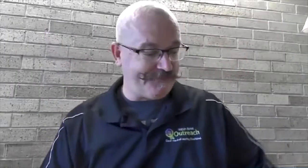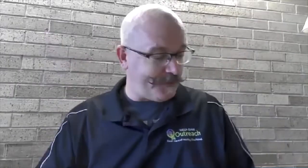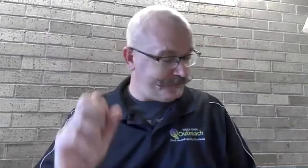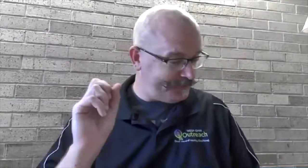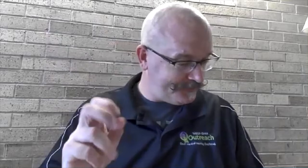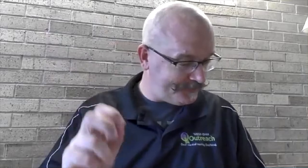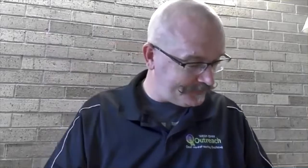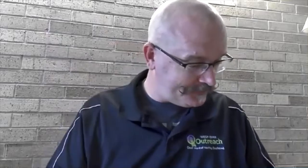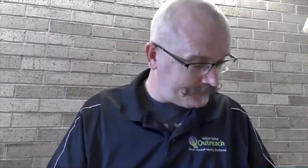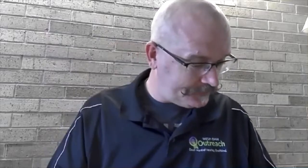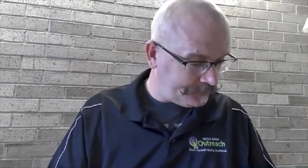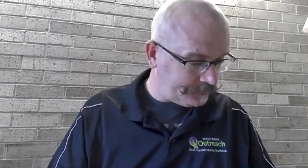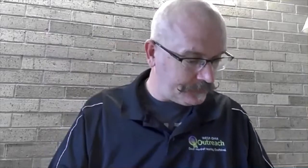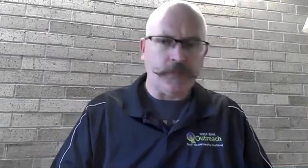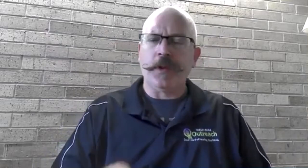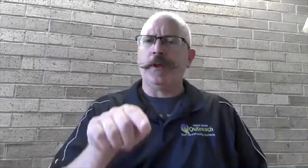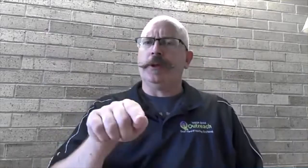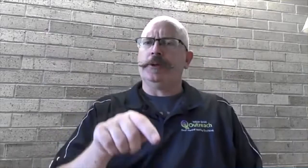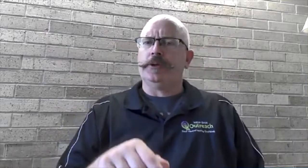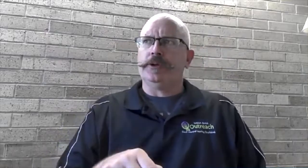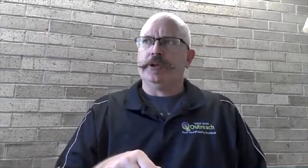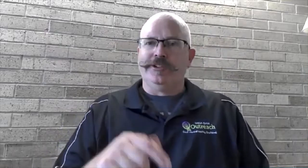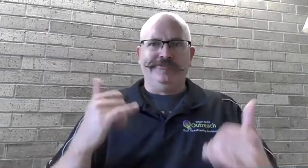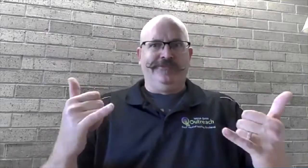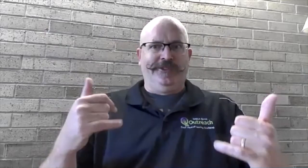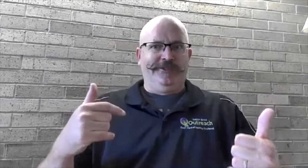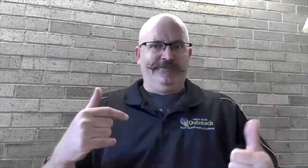There you go.